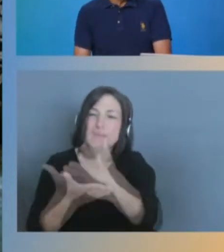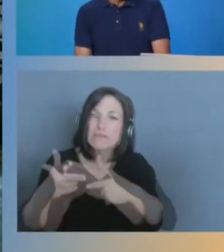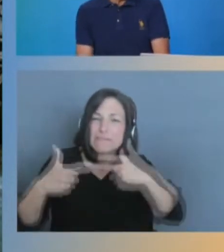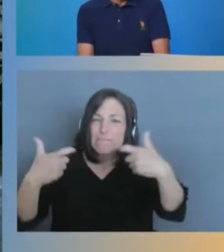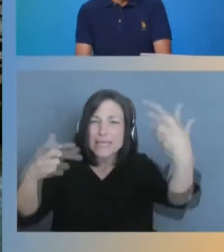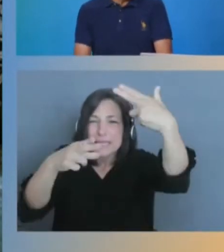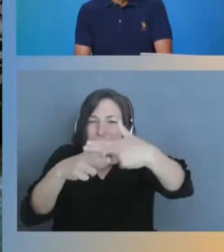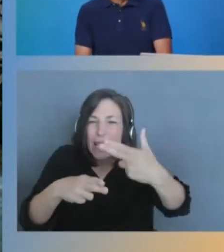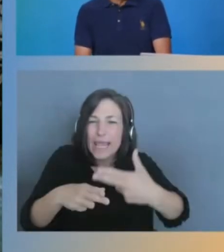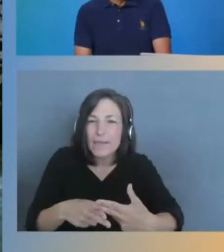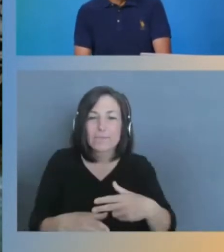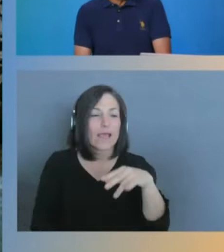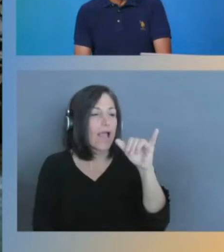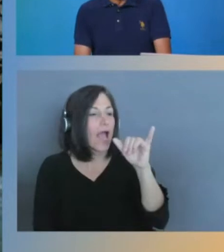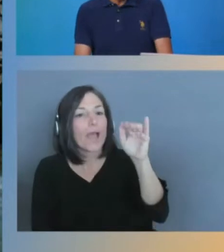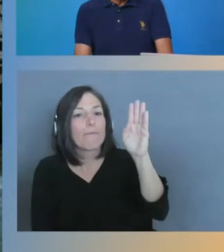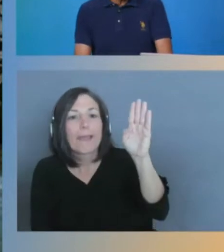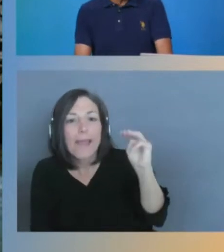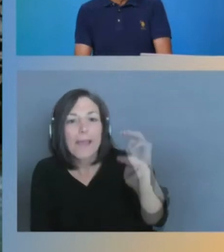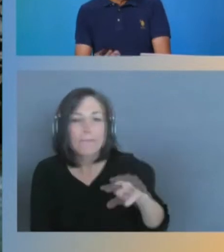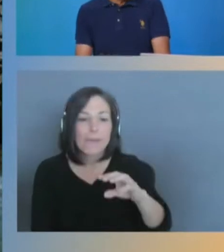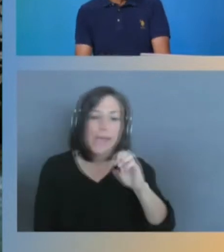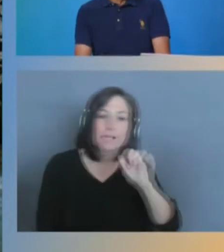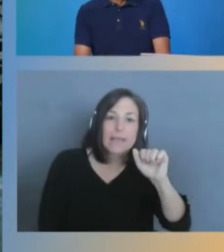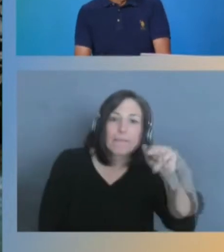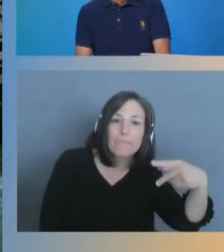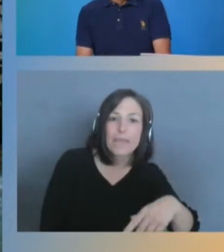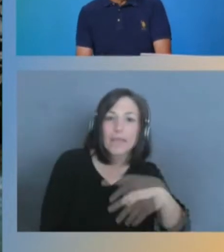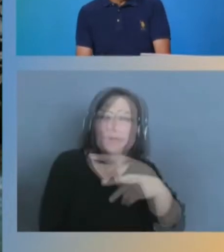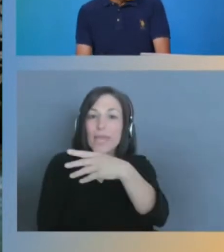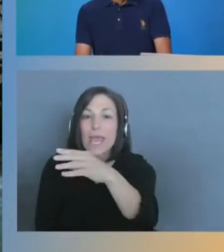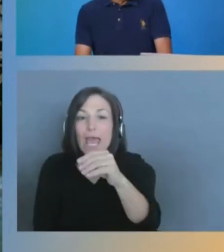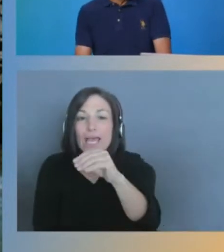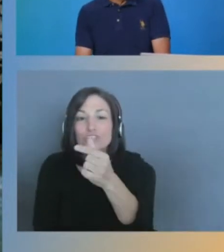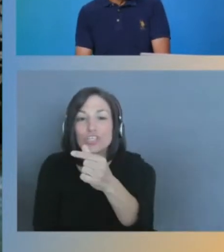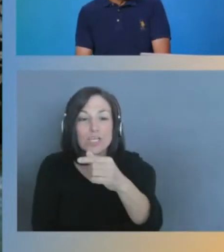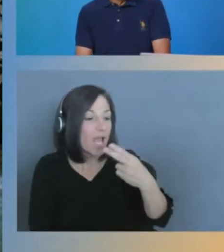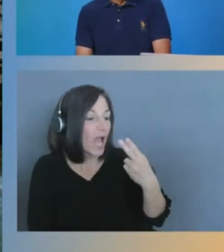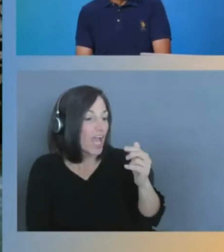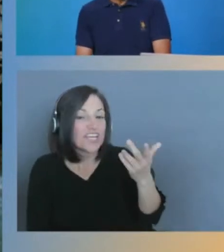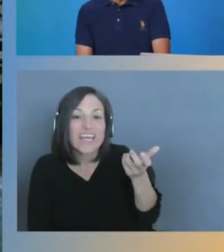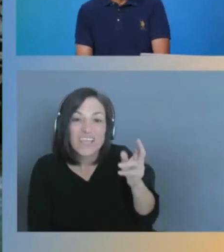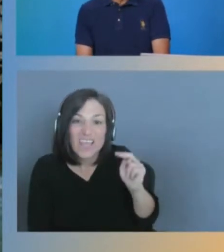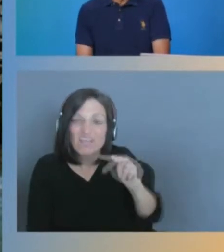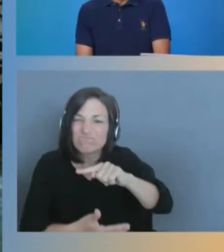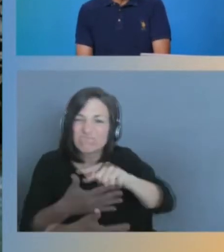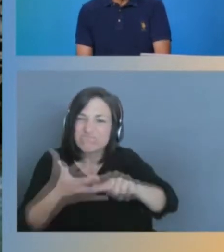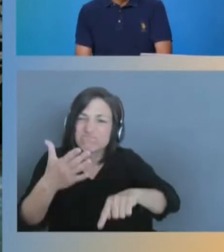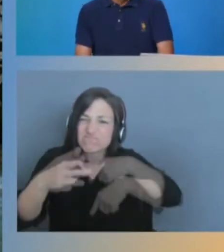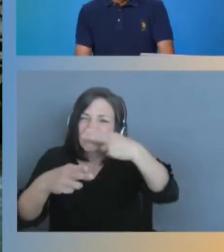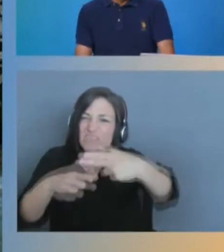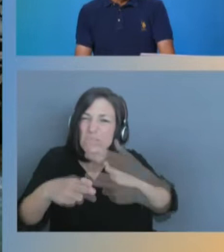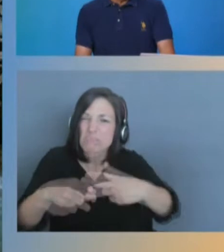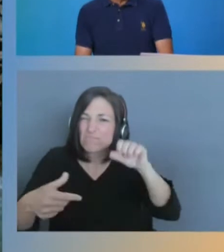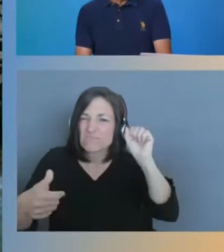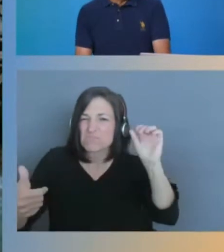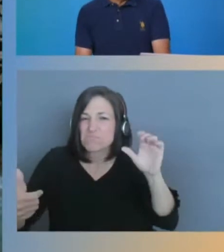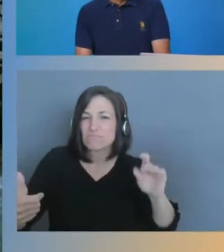such as IBM or SAP, PNG, Heineken. So are some of those names. And they all come from many different countries,